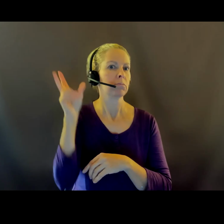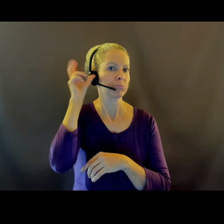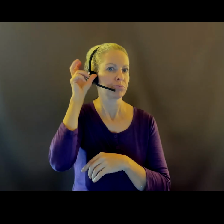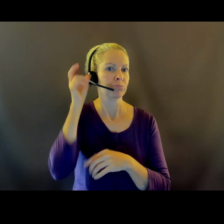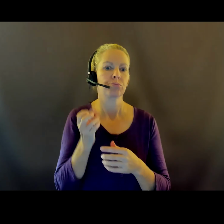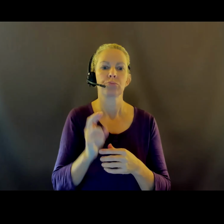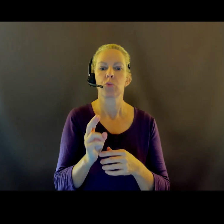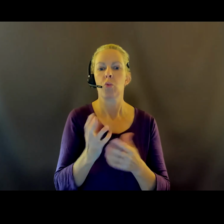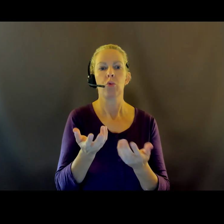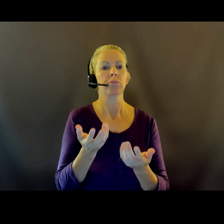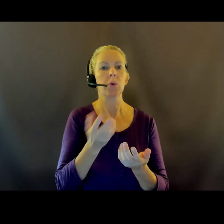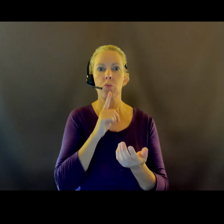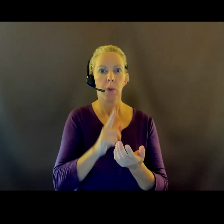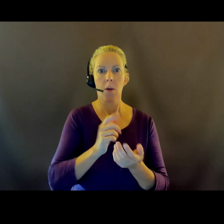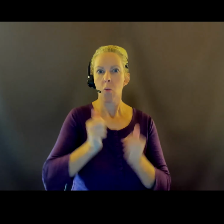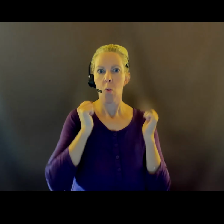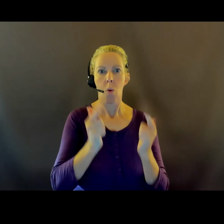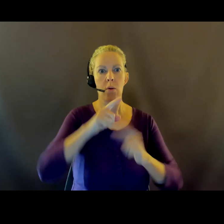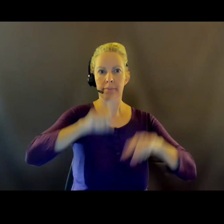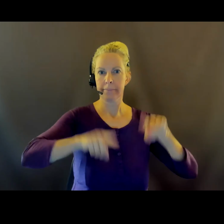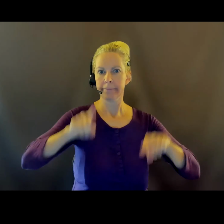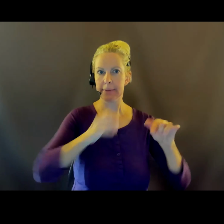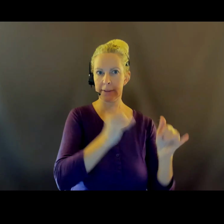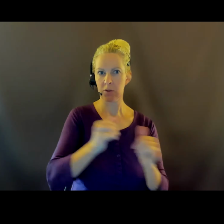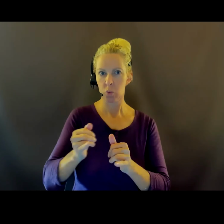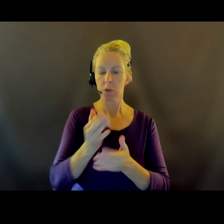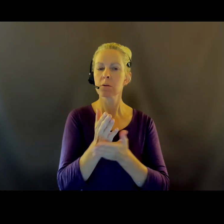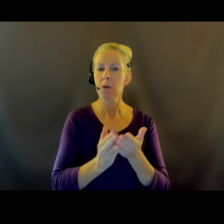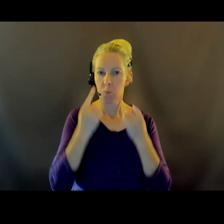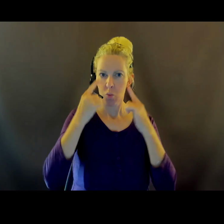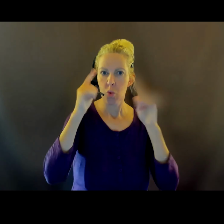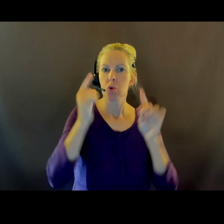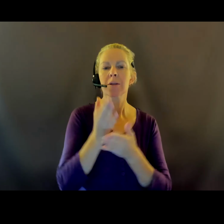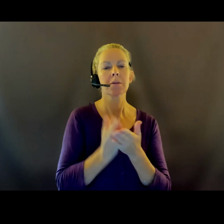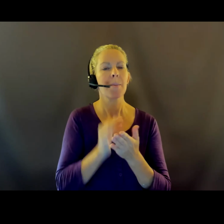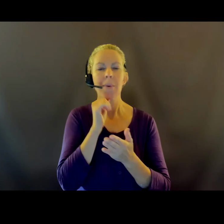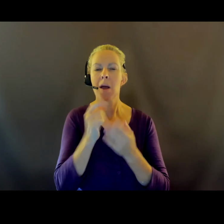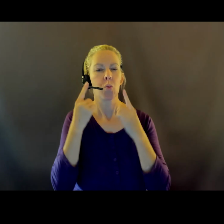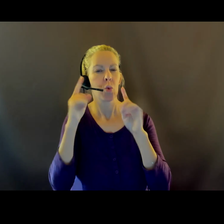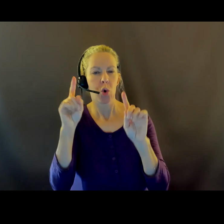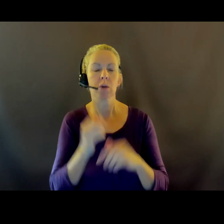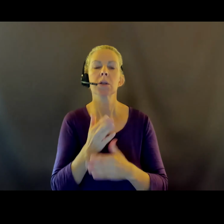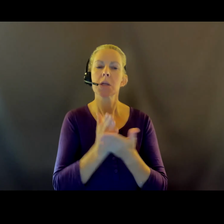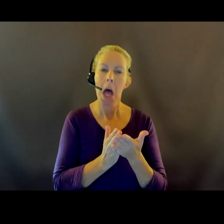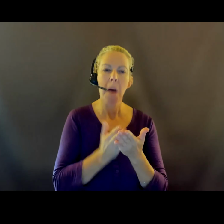We all have jagged profiles, some things will work and some things will not work.